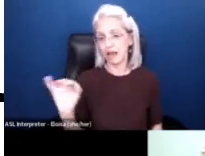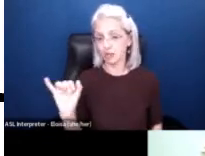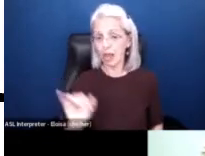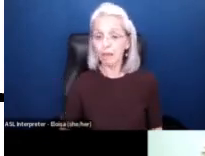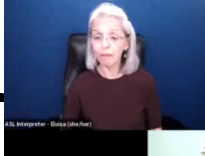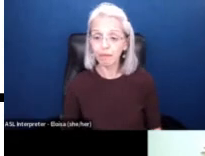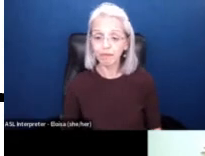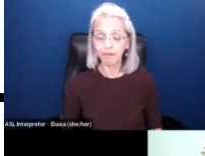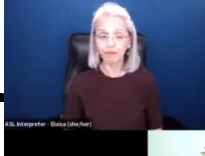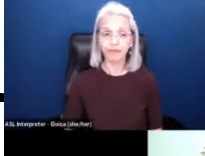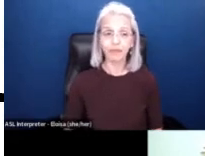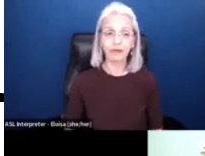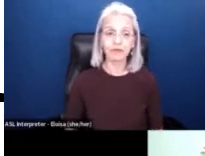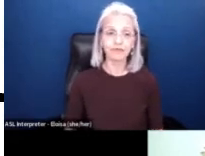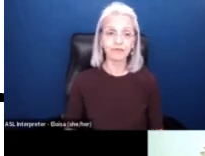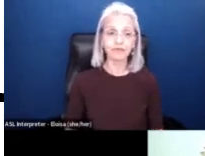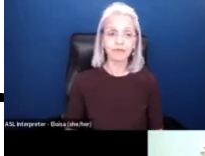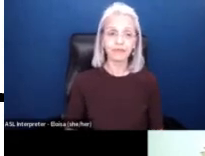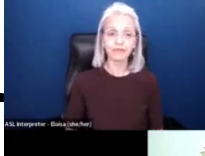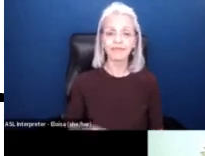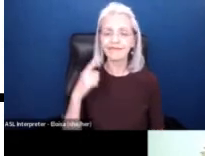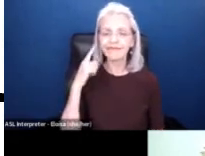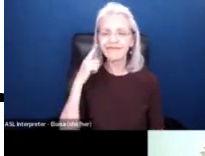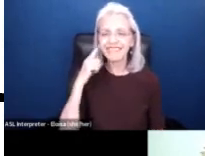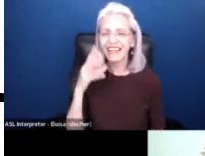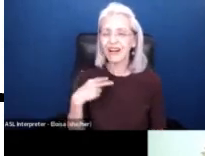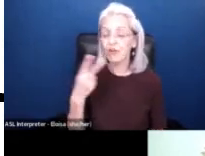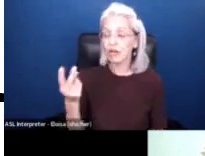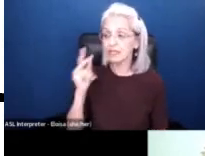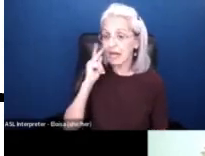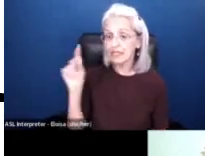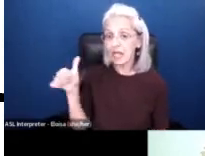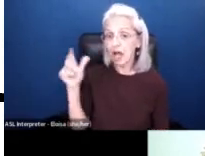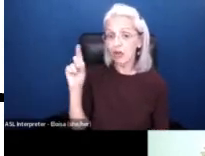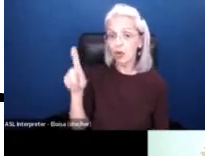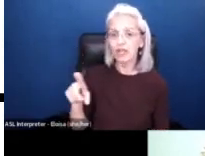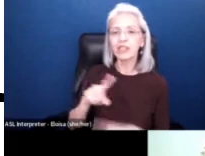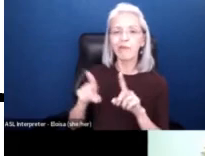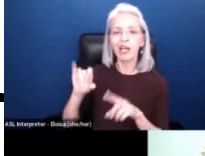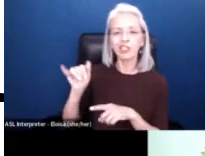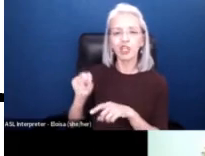Maria Crowley: Great. I see some other questions that I think John's been answering related to medical cannabis and